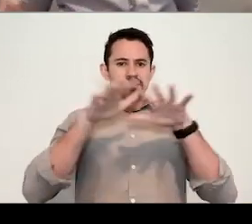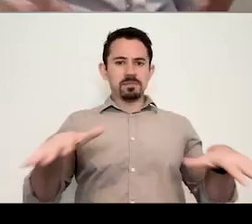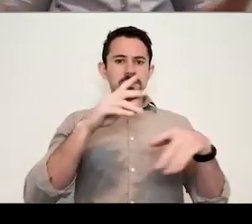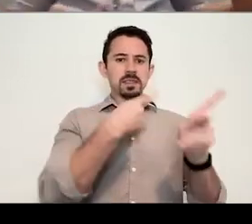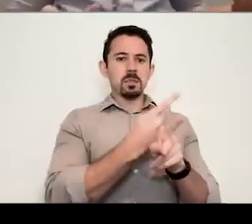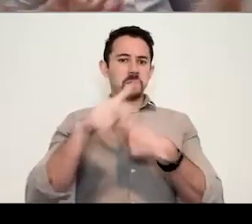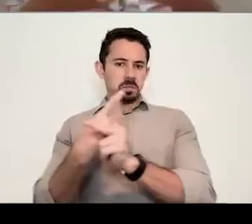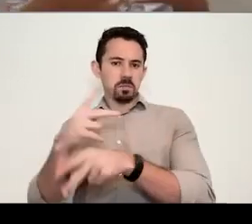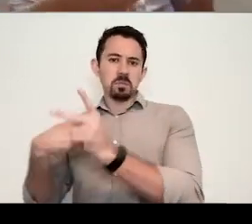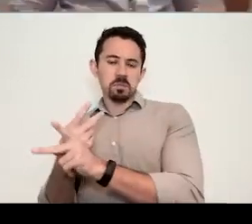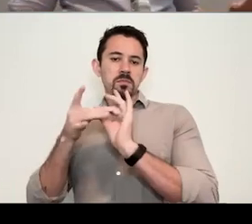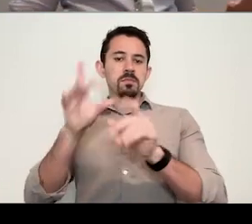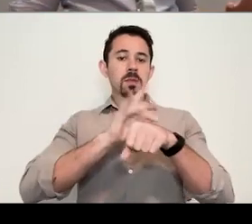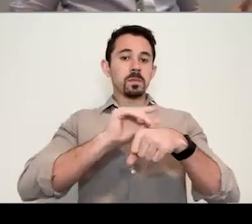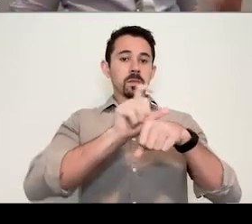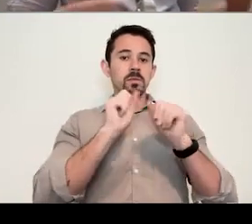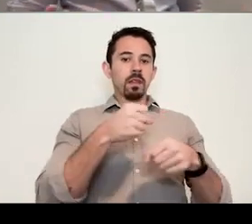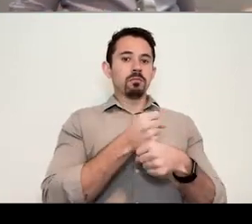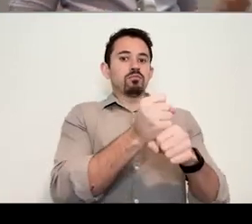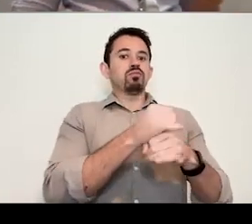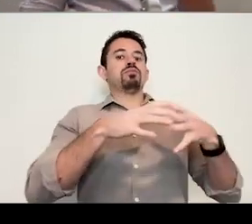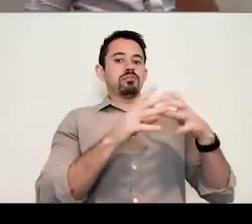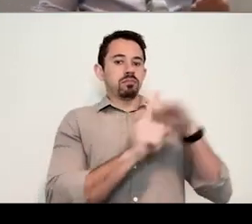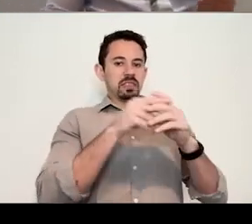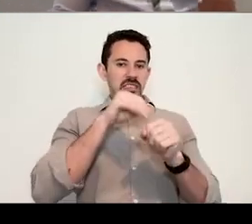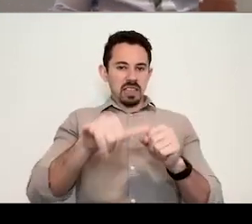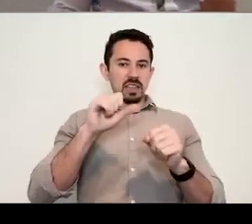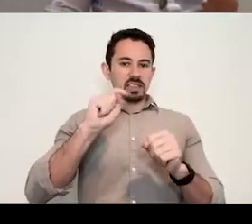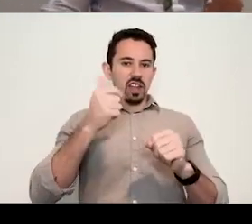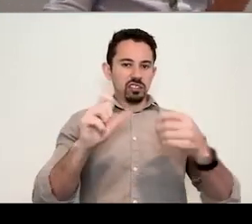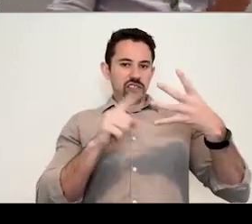on the species and environmental conditions three distinct types of biofilms can can form at this